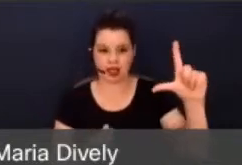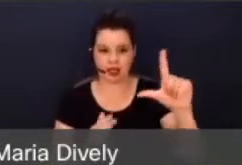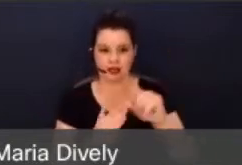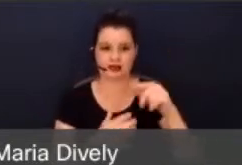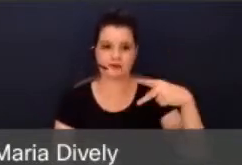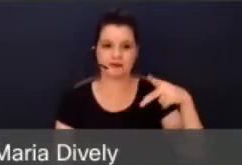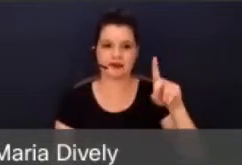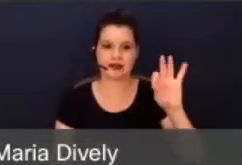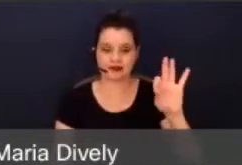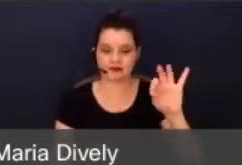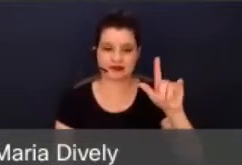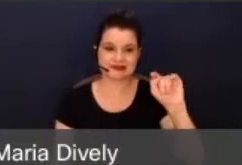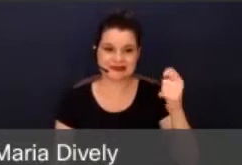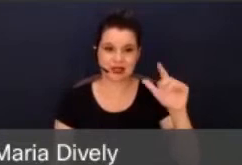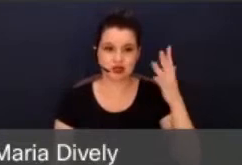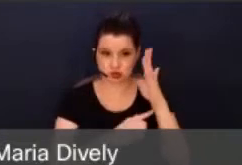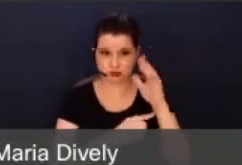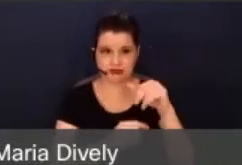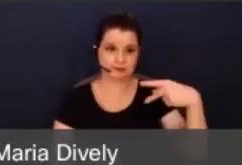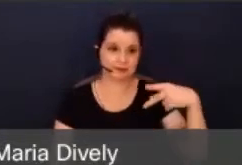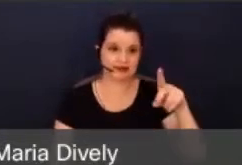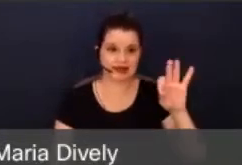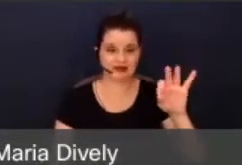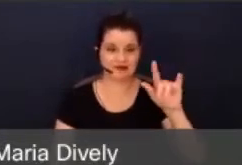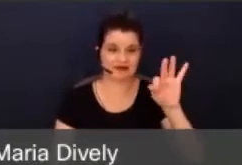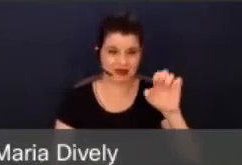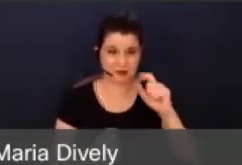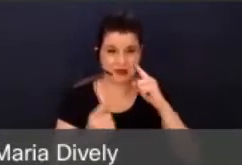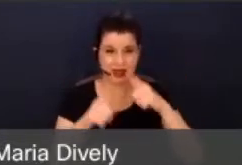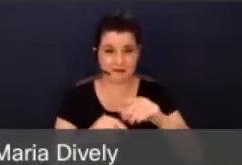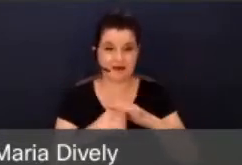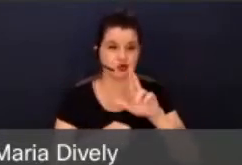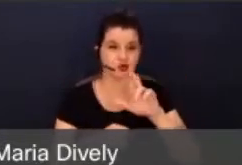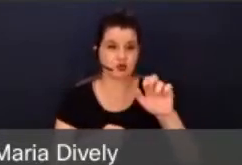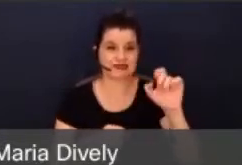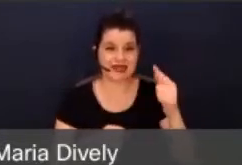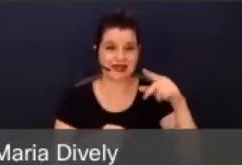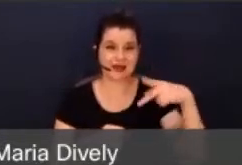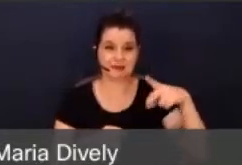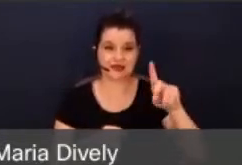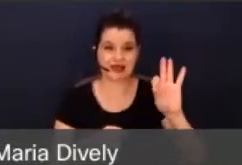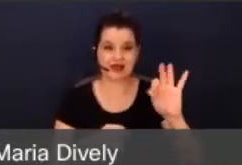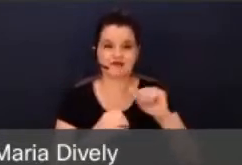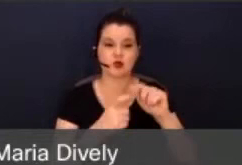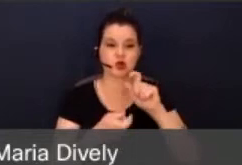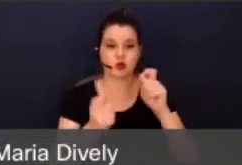tagged through from PowerPoint files. We think it's happening after we re-tag the PDF, after we convert it from PowerPoint.